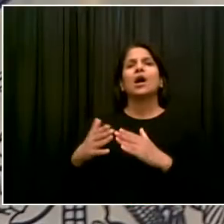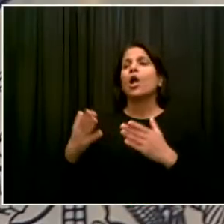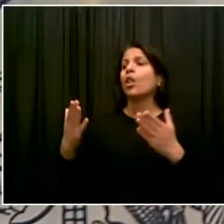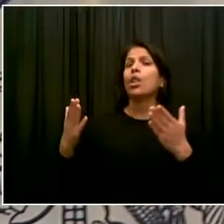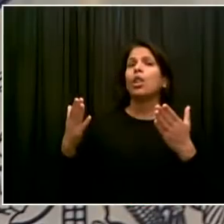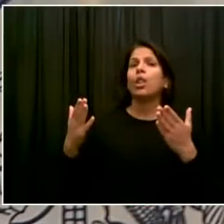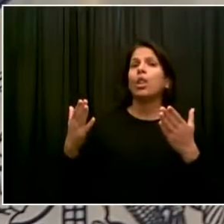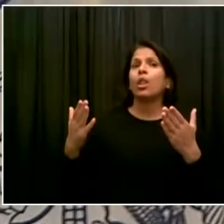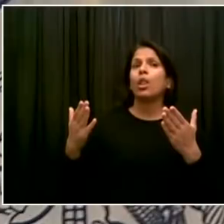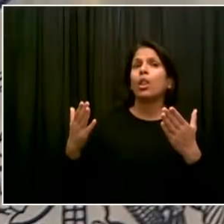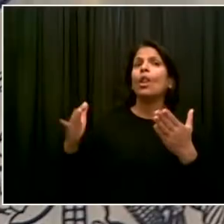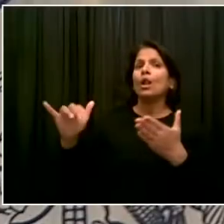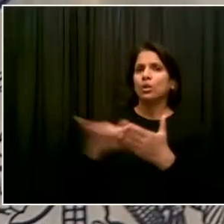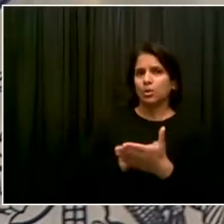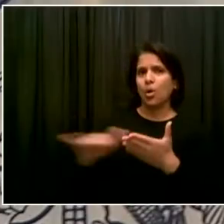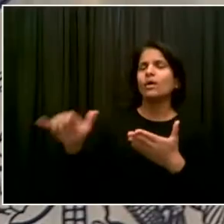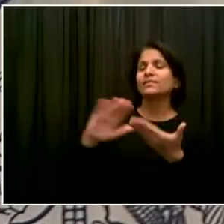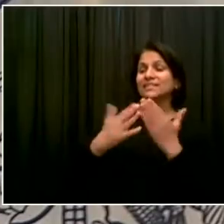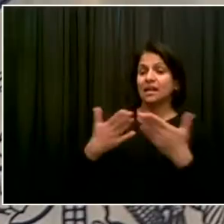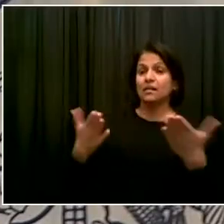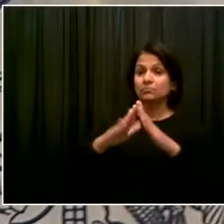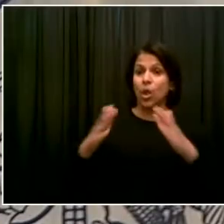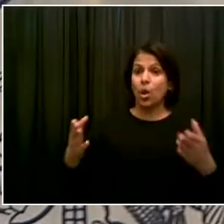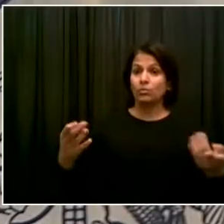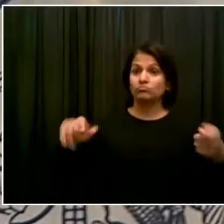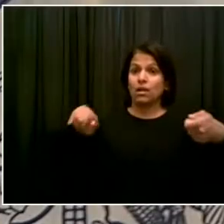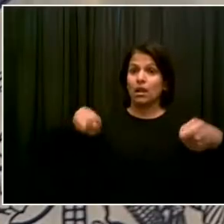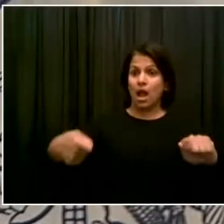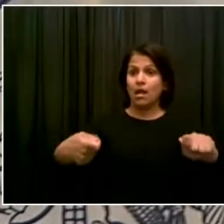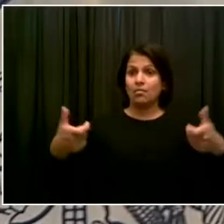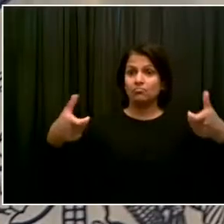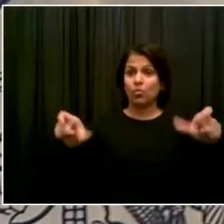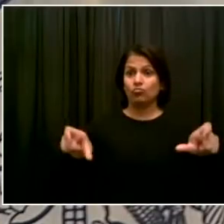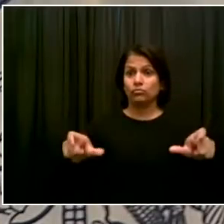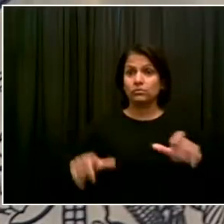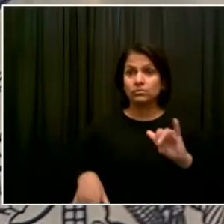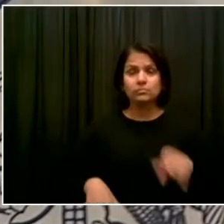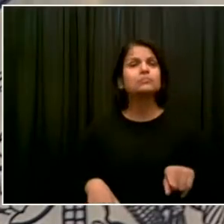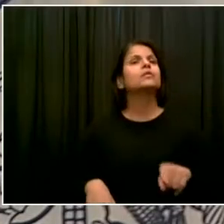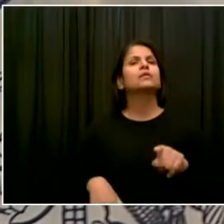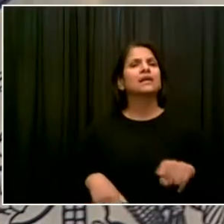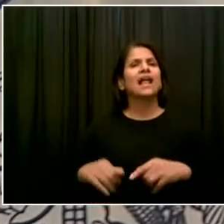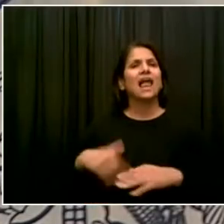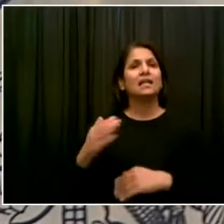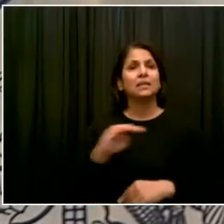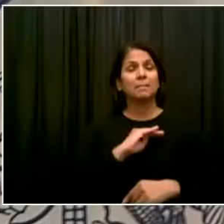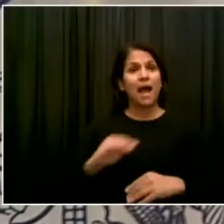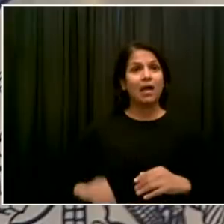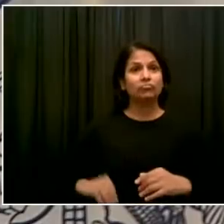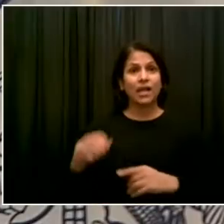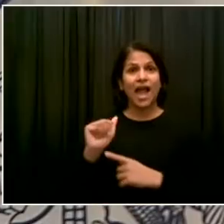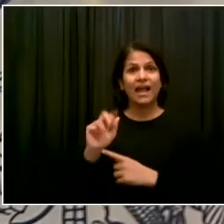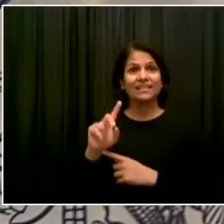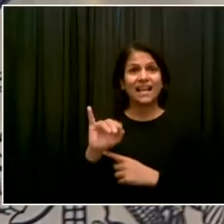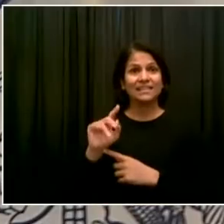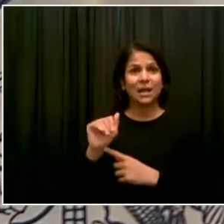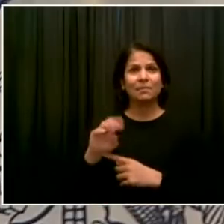QUESTIONS AROUND LOCKDOWN,